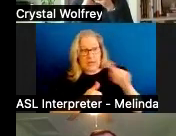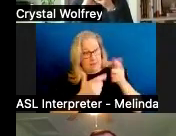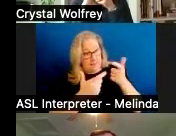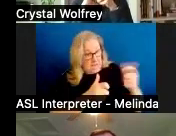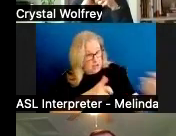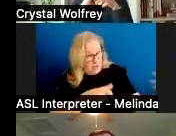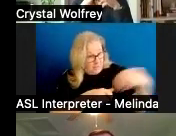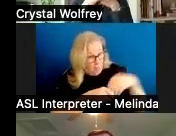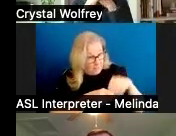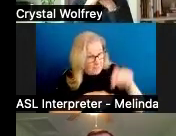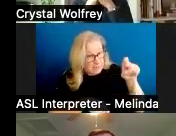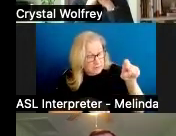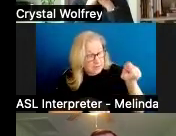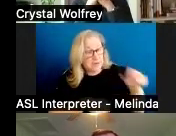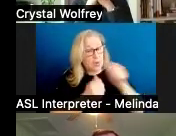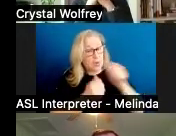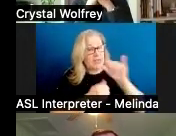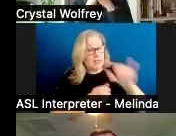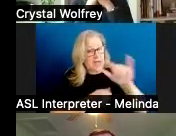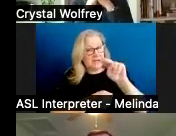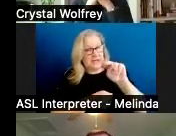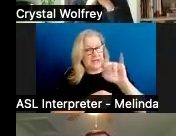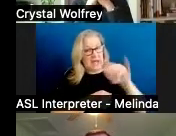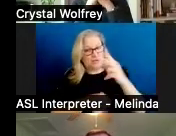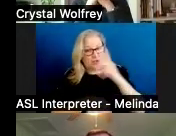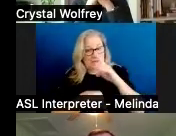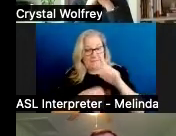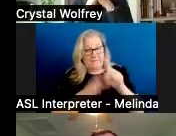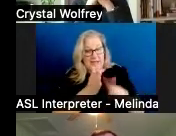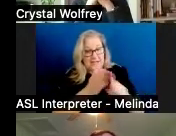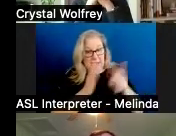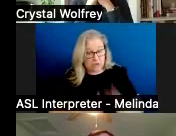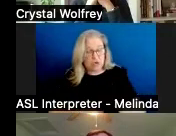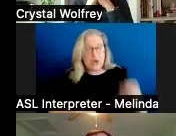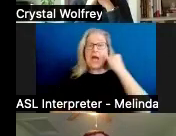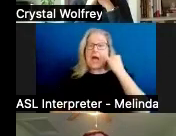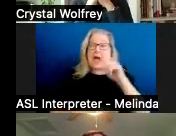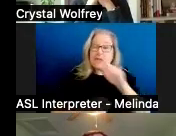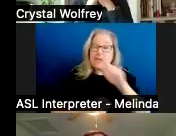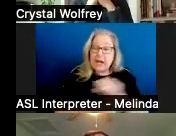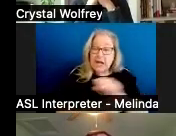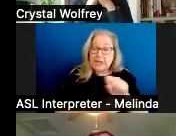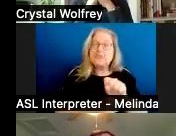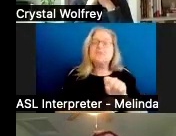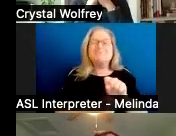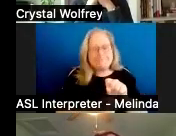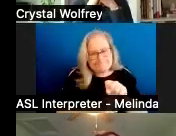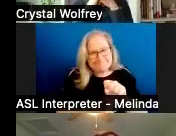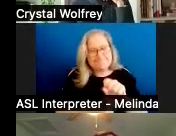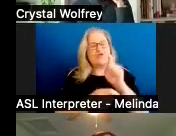going on with that NIH investigator? If it is, then it does require a changeover to Cooperative Agreement.